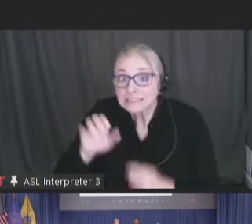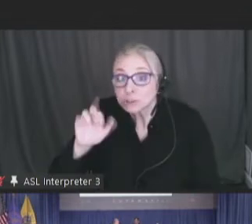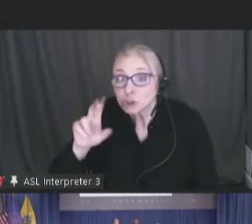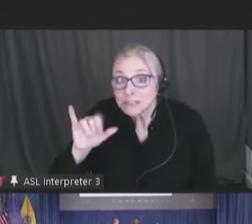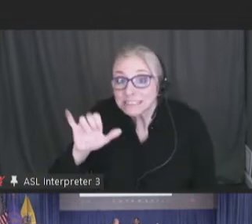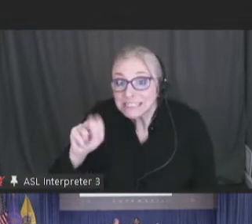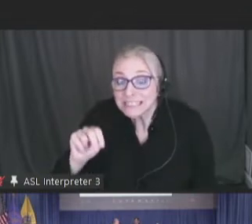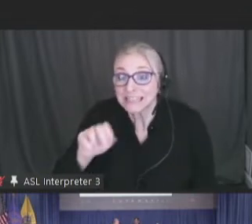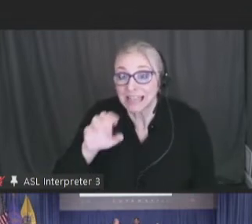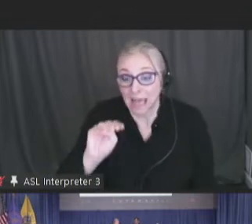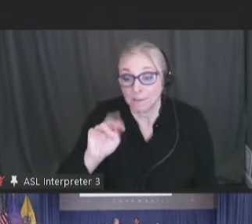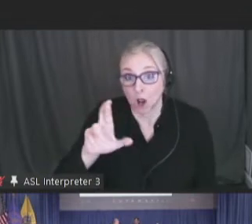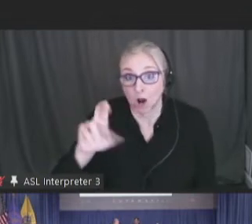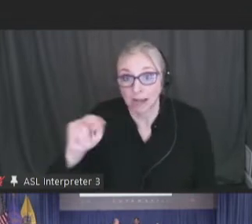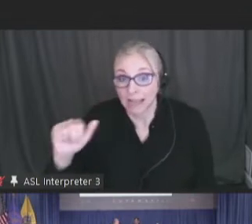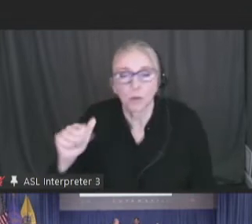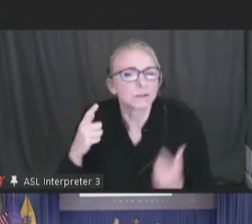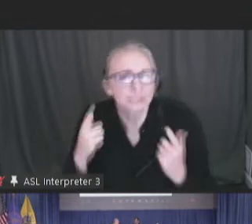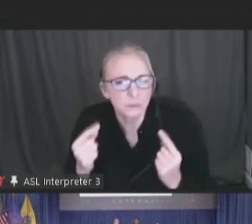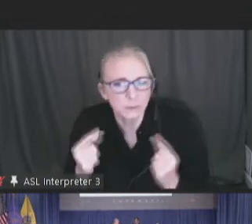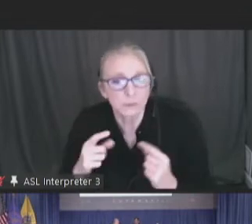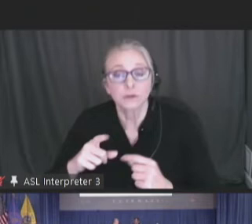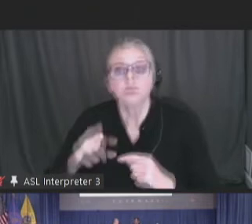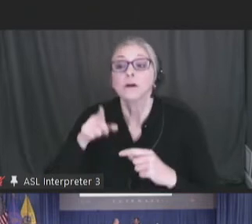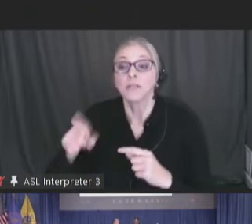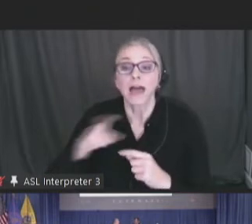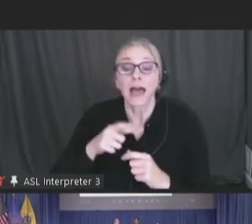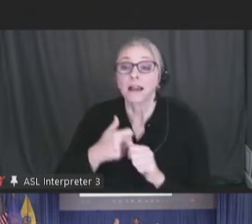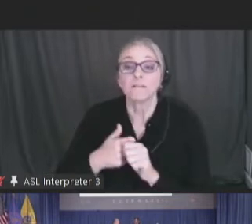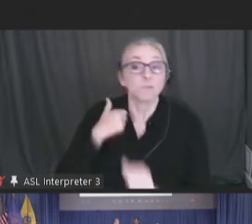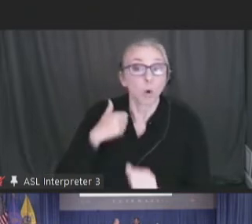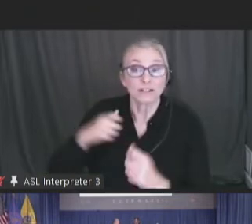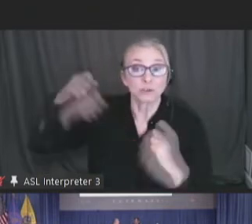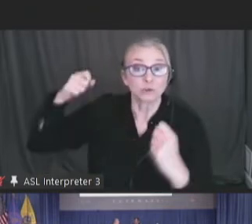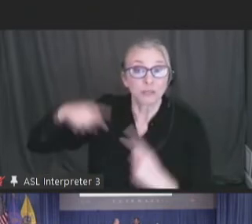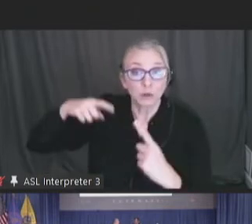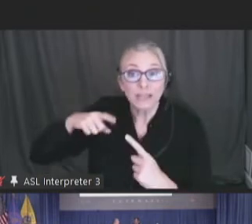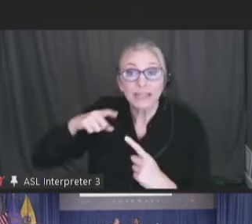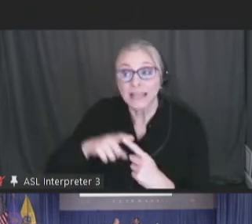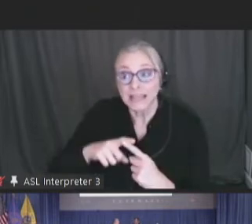And what does that do? Well, it avoids triggering innate sensors